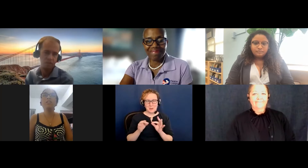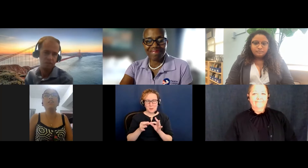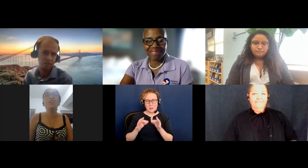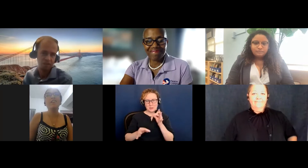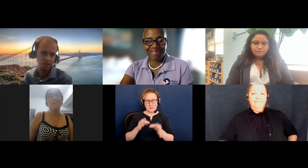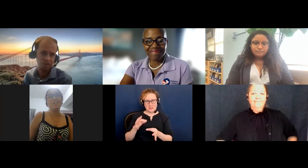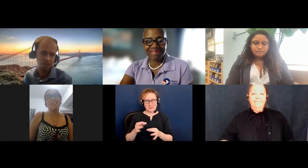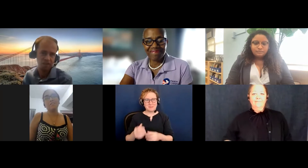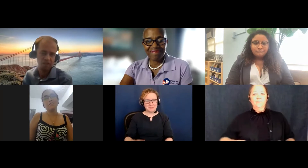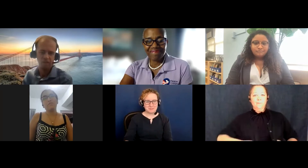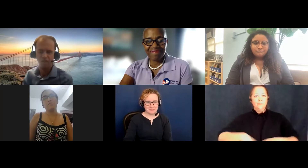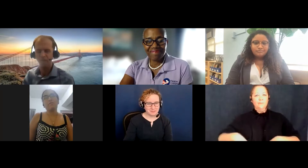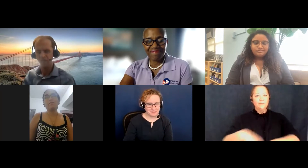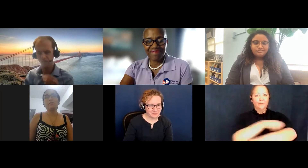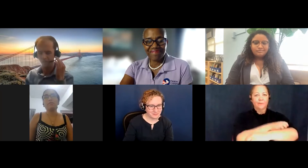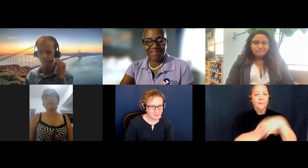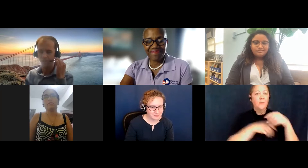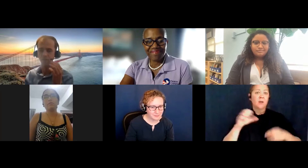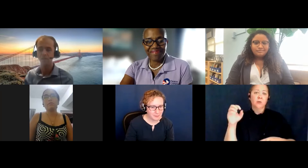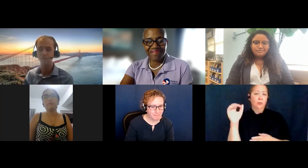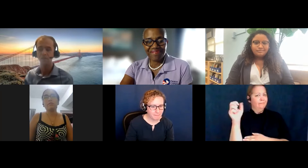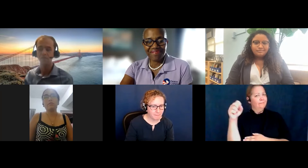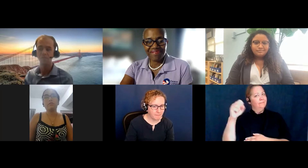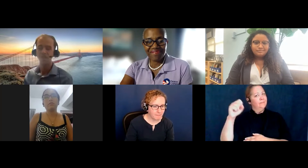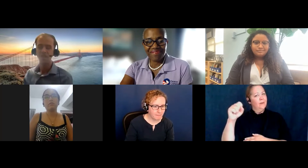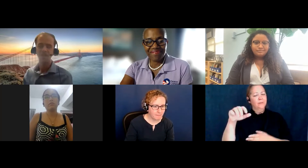JUSTIN